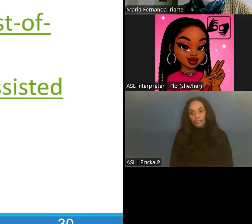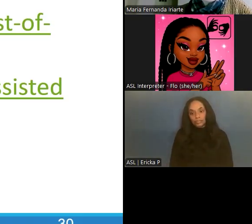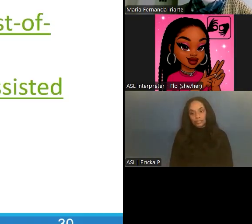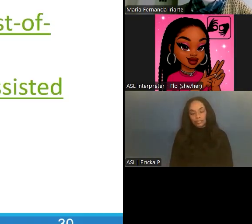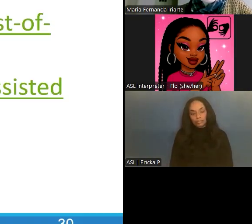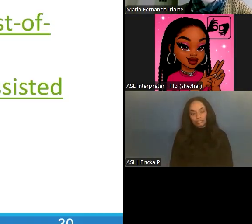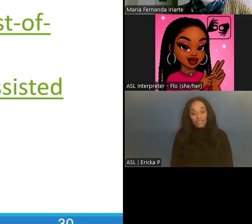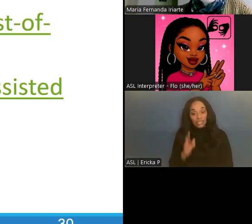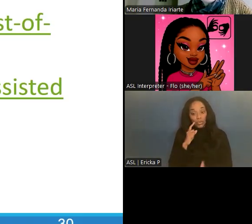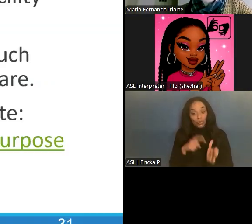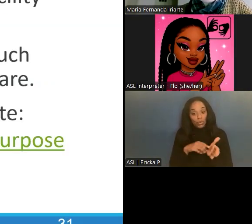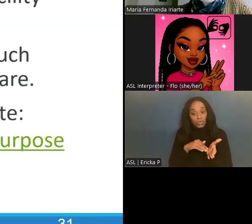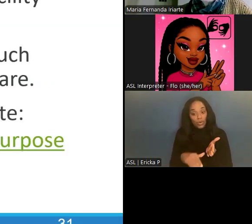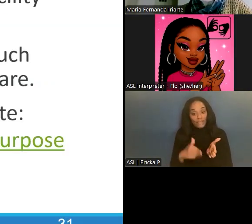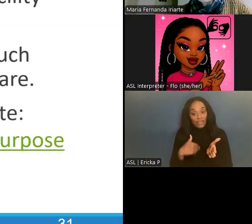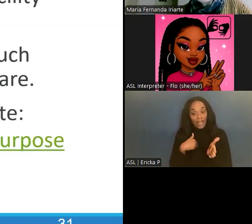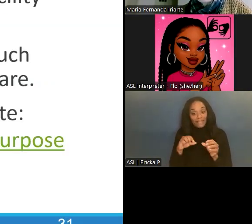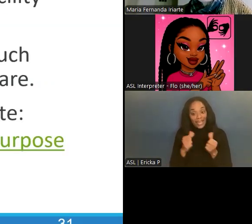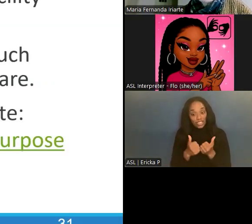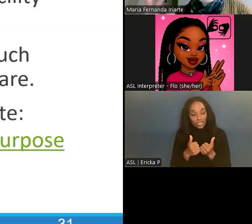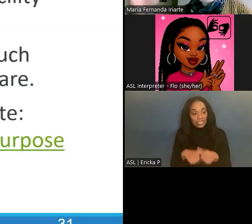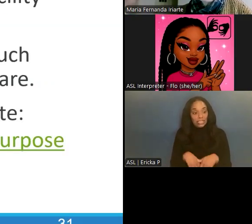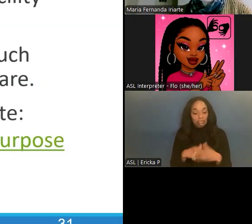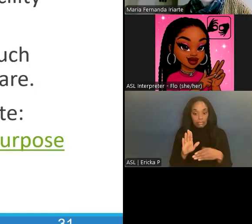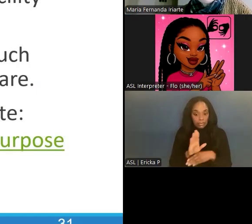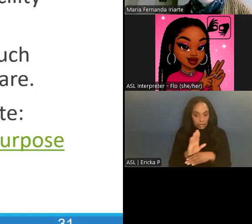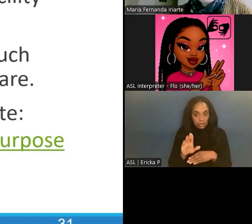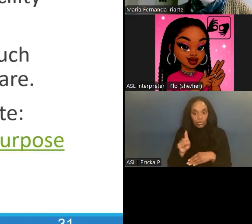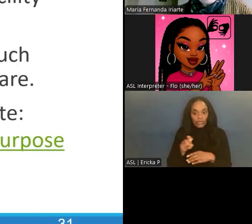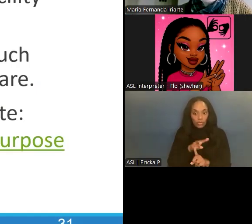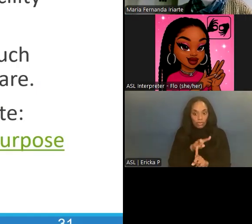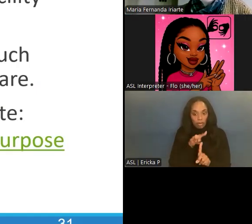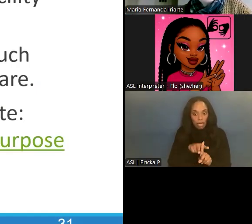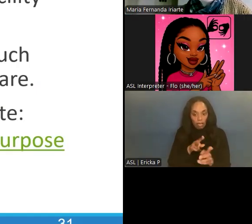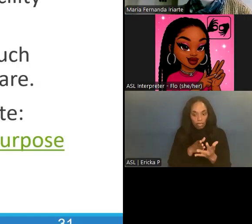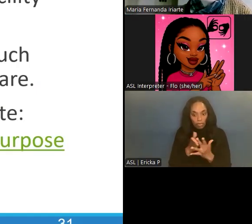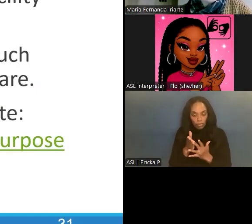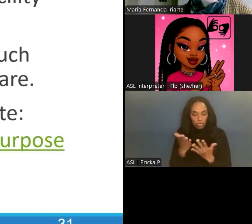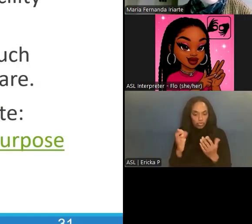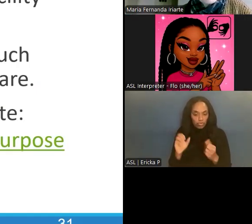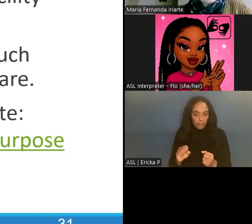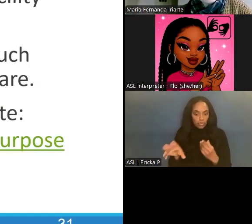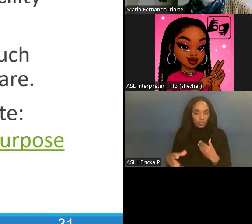waivers have agencies, entities that you have to apply through to get on these waivers.